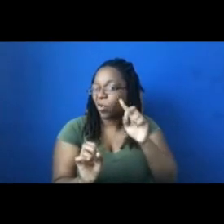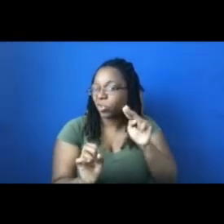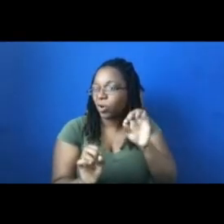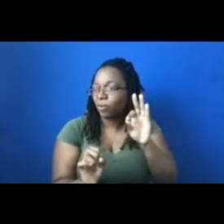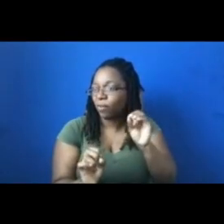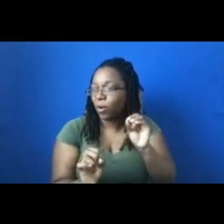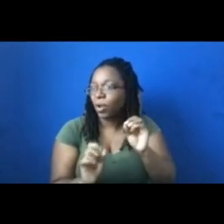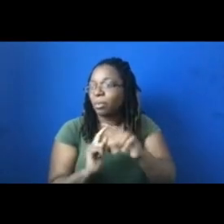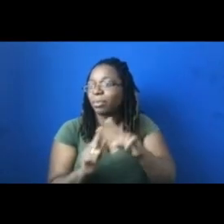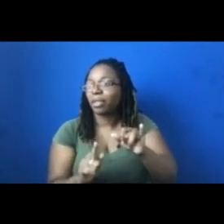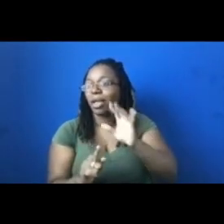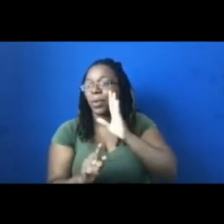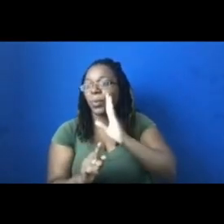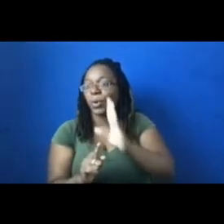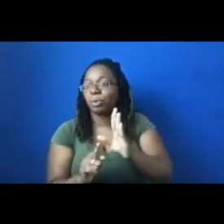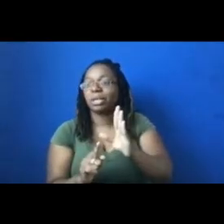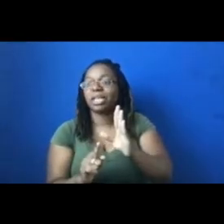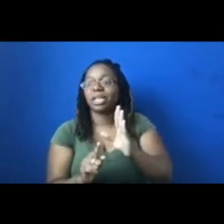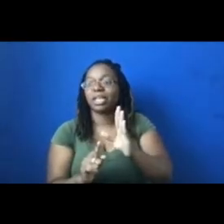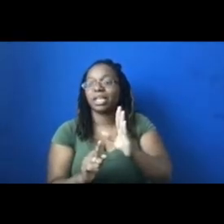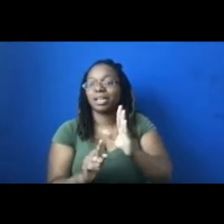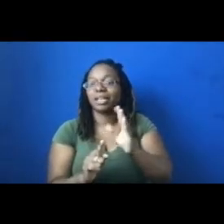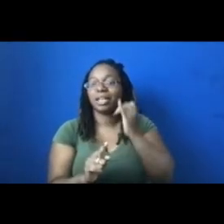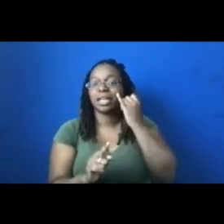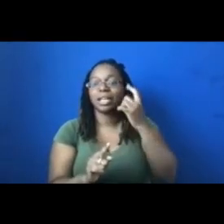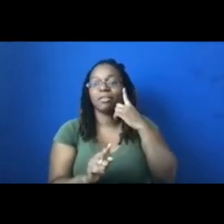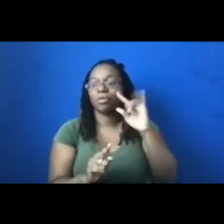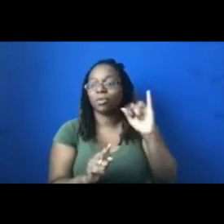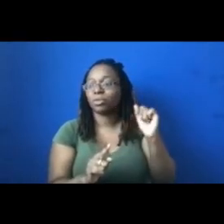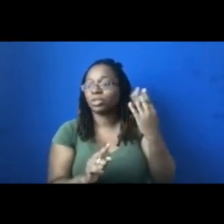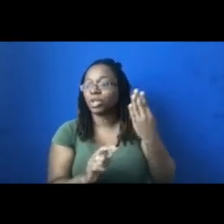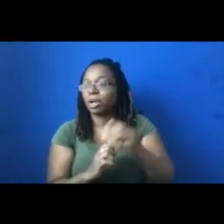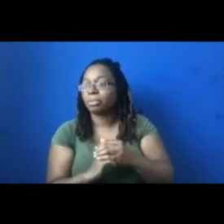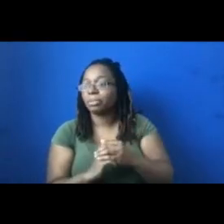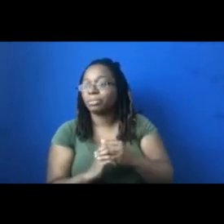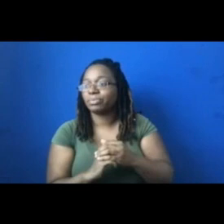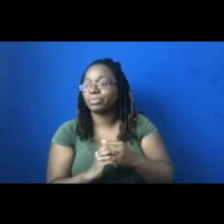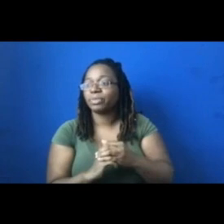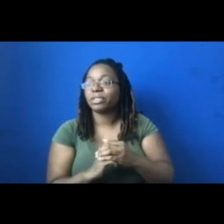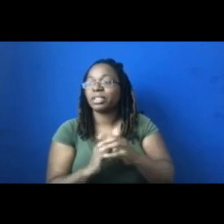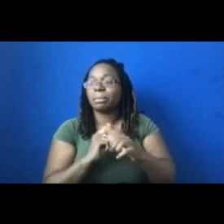job. Now, the skill and role I've highlighted in the next